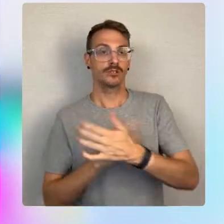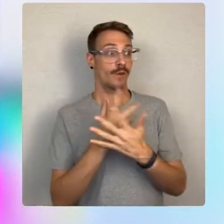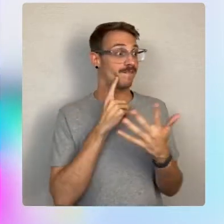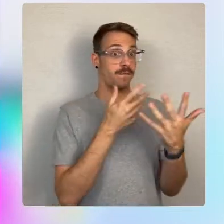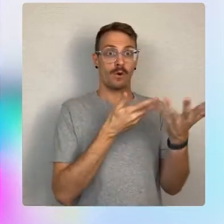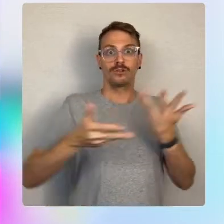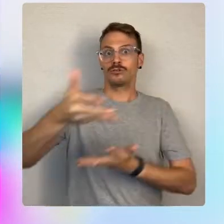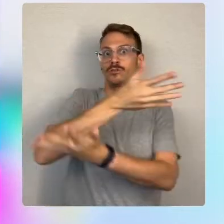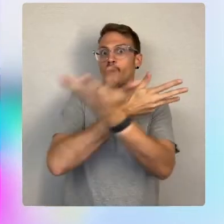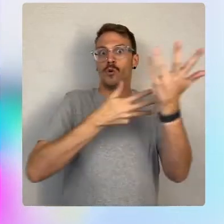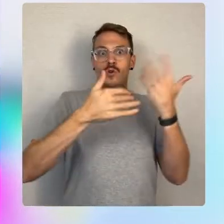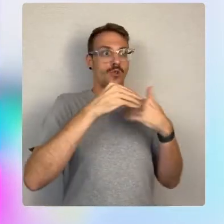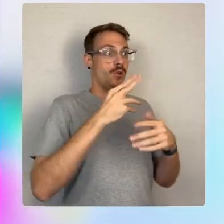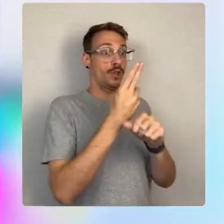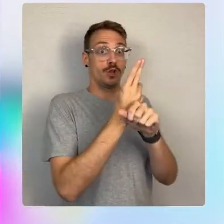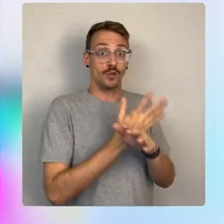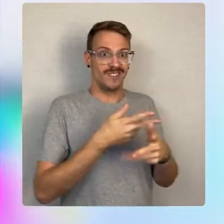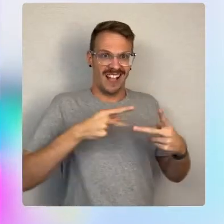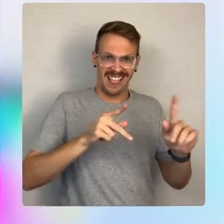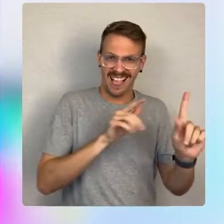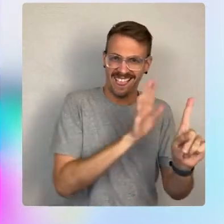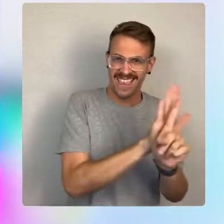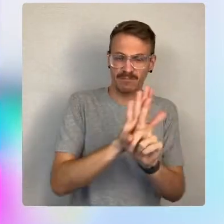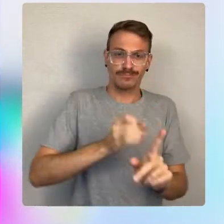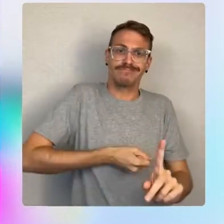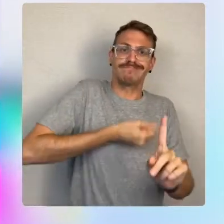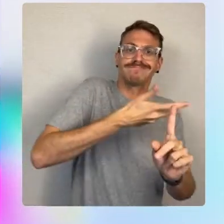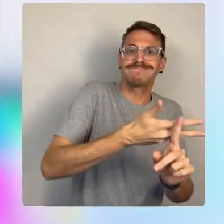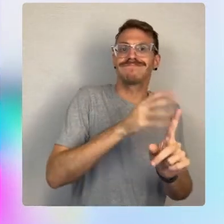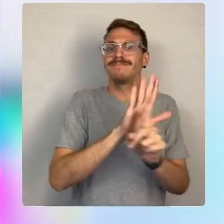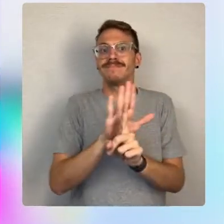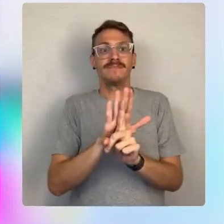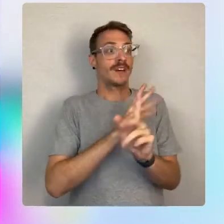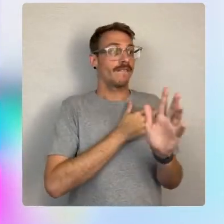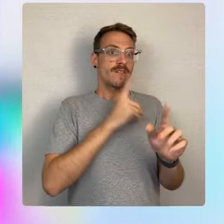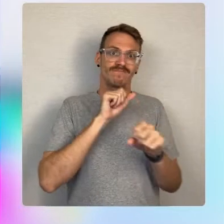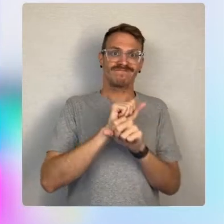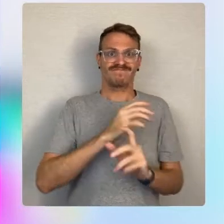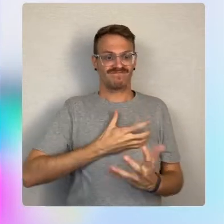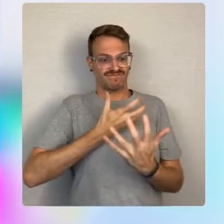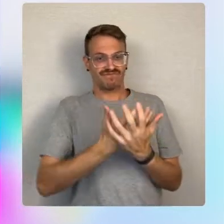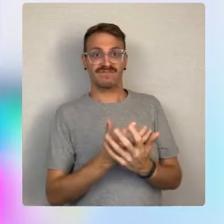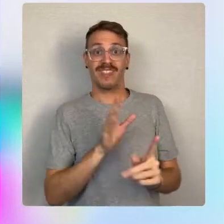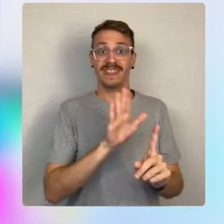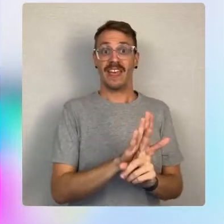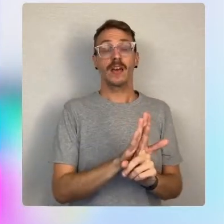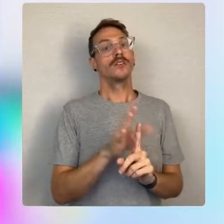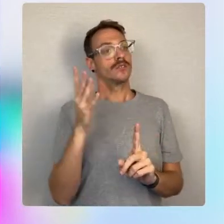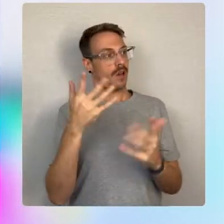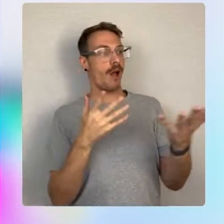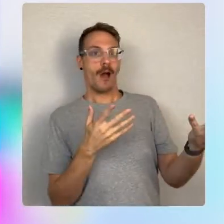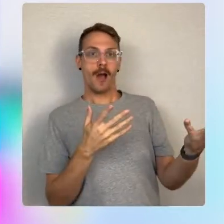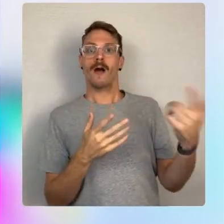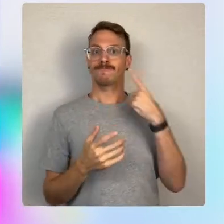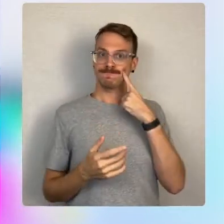of social presence that let users represent themselves in an authentic way, that's one of the reasons why